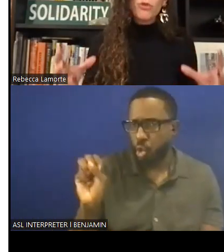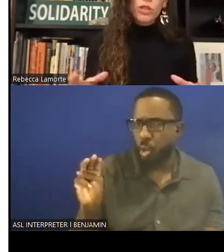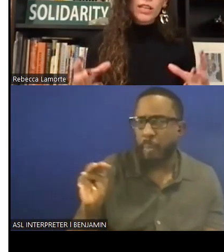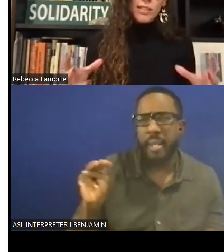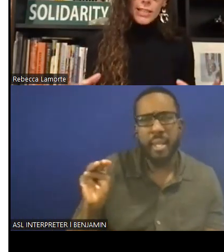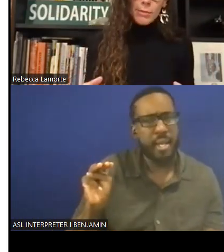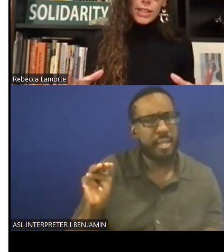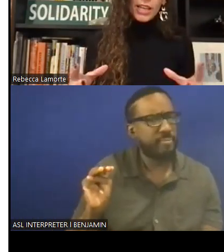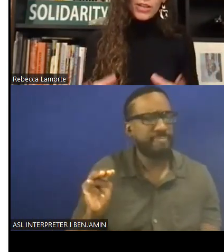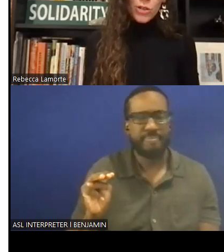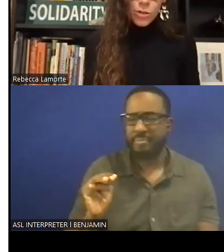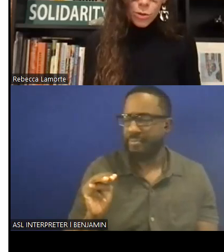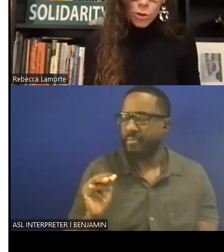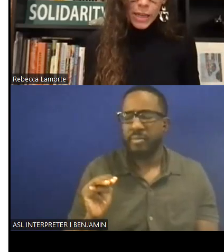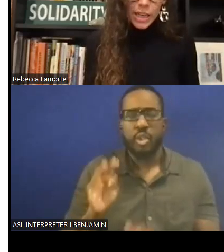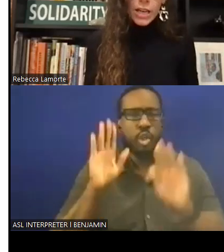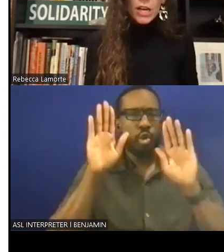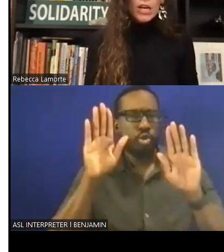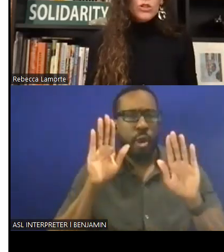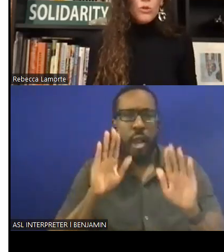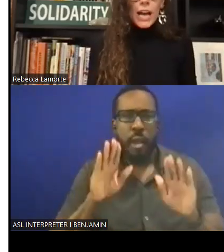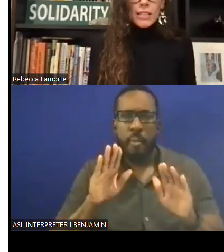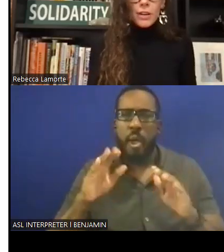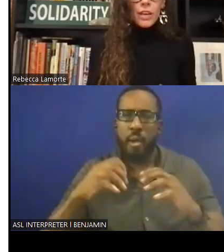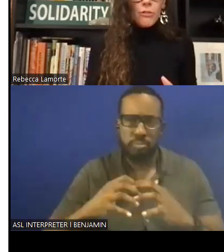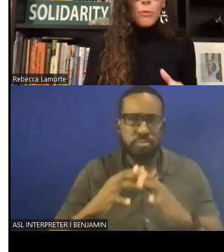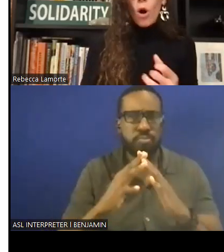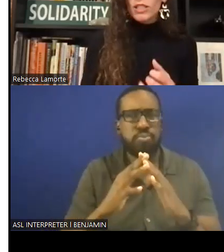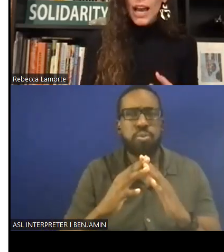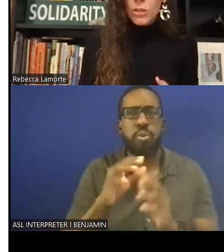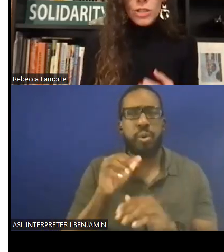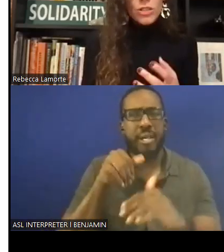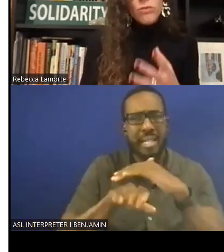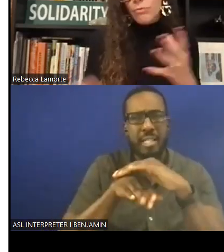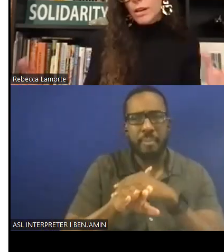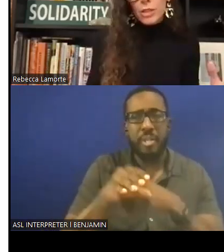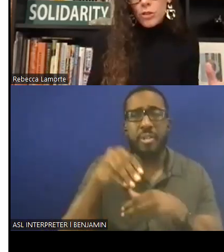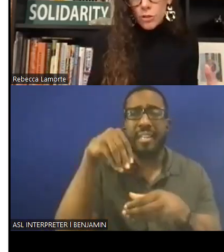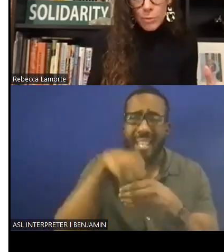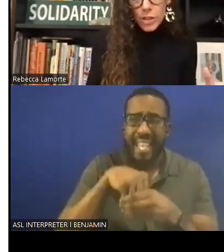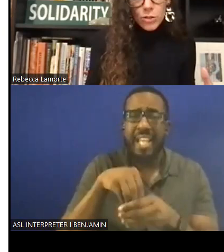folding accessibility into her social media. So that's everything from alt text, which is an image description.